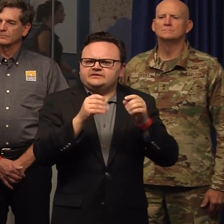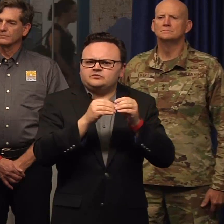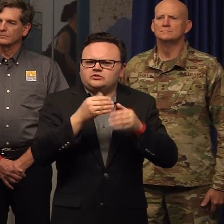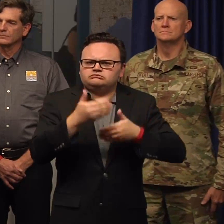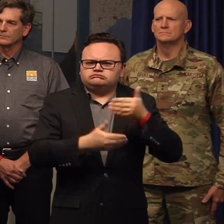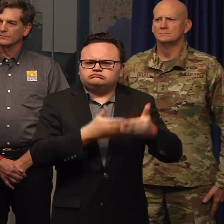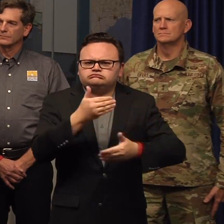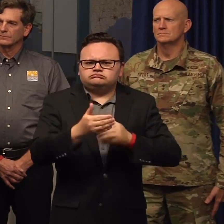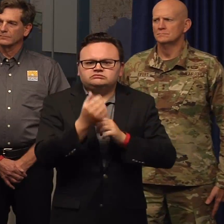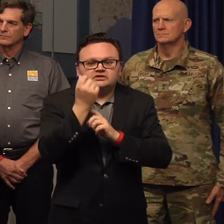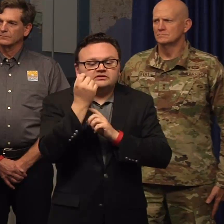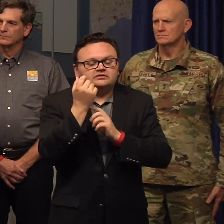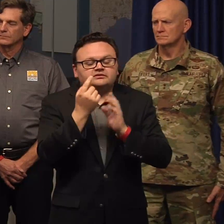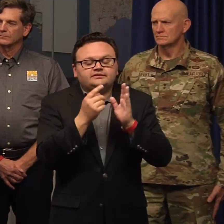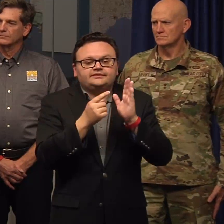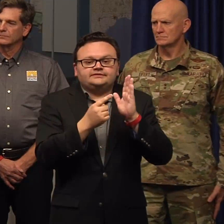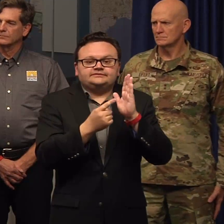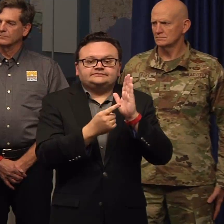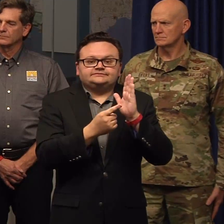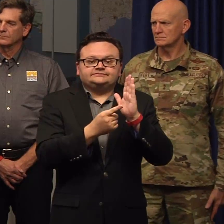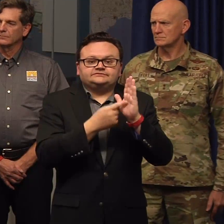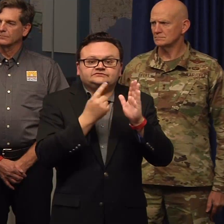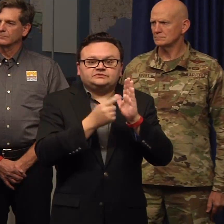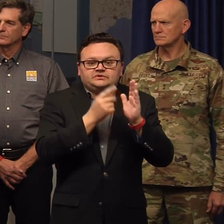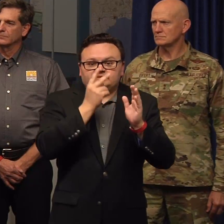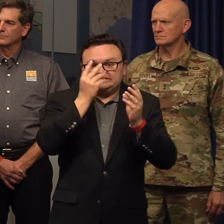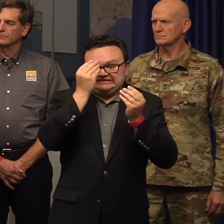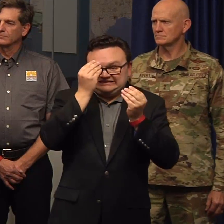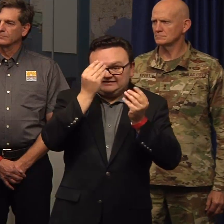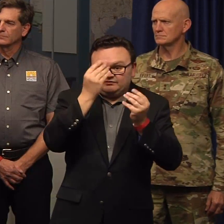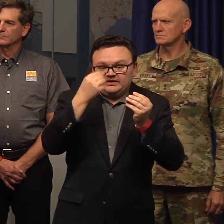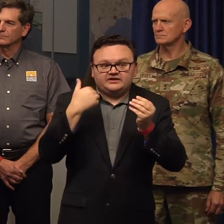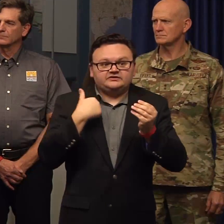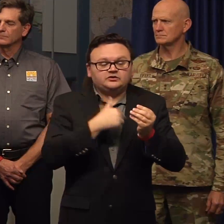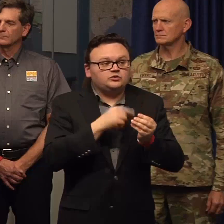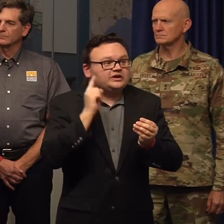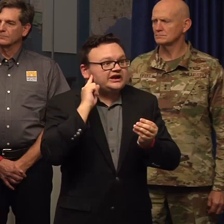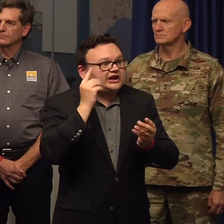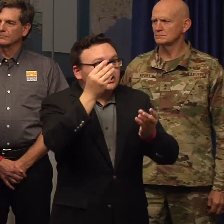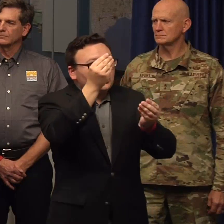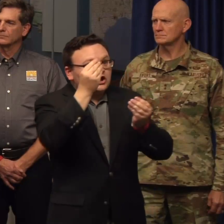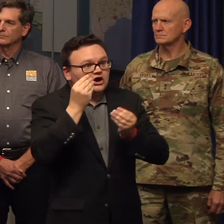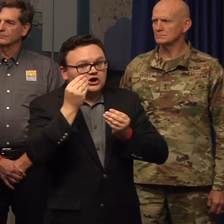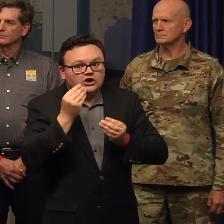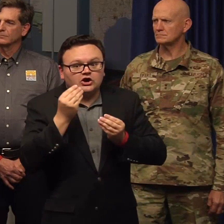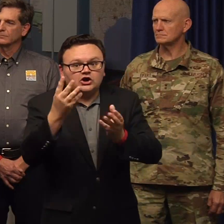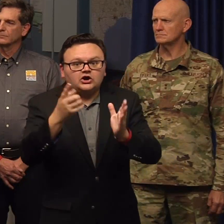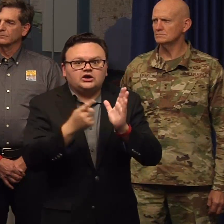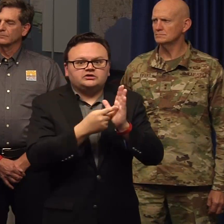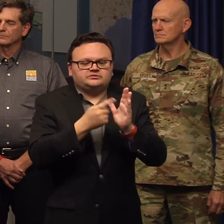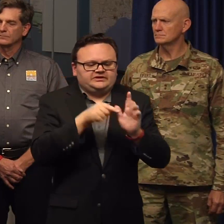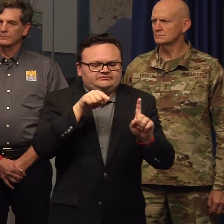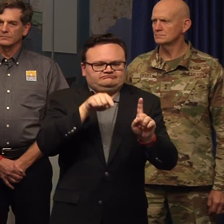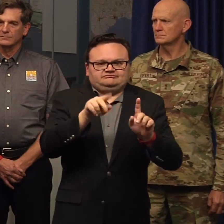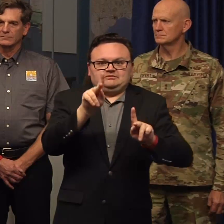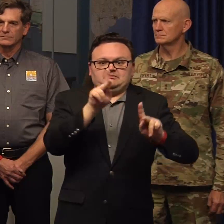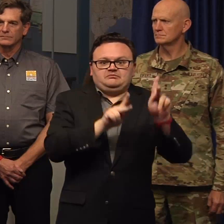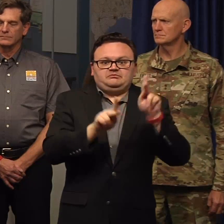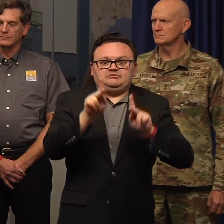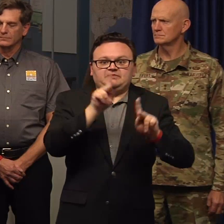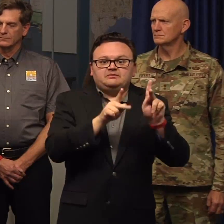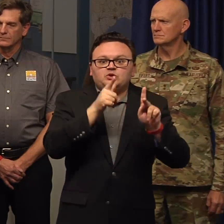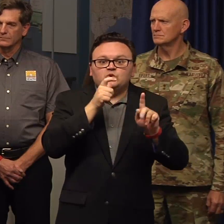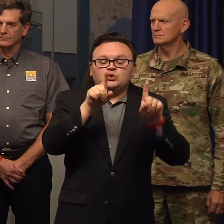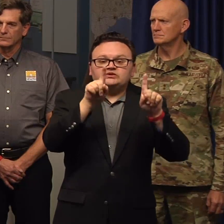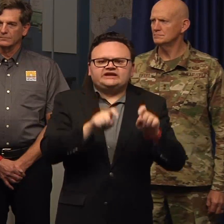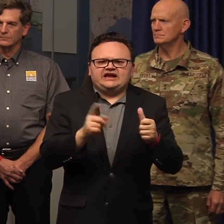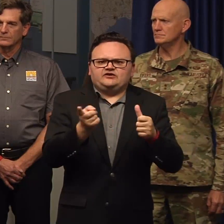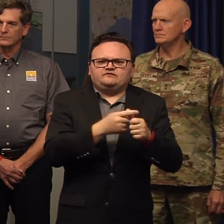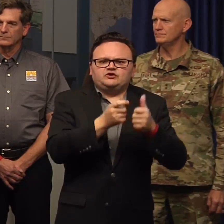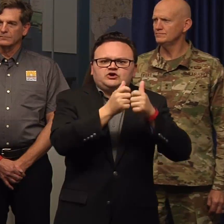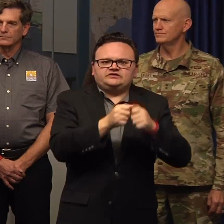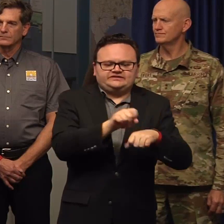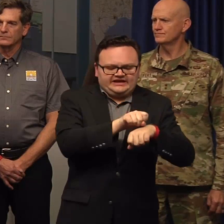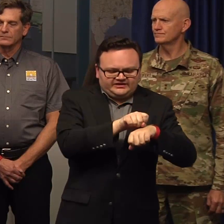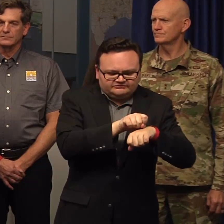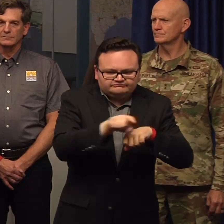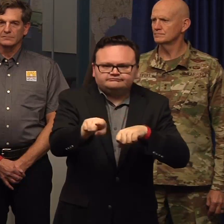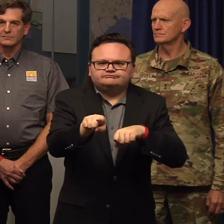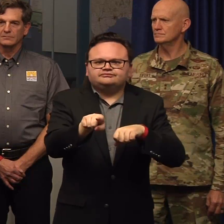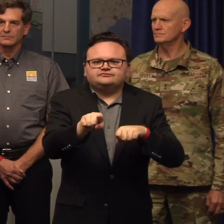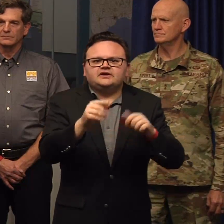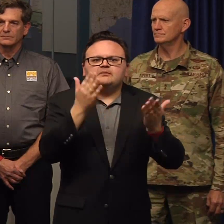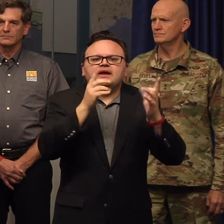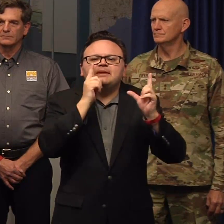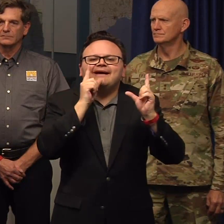INFORMATION, THE BASICS SO THEY